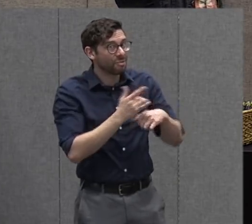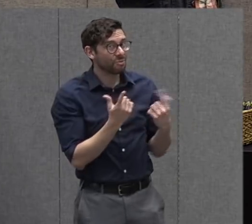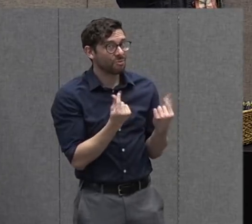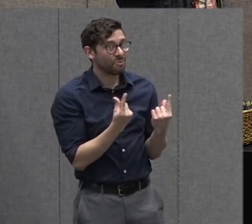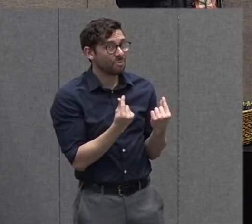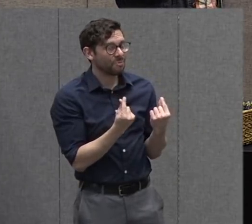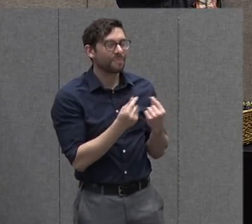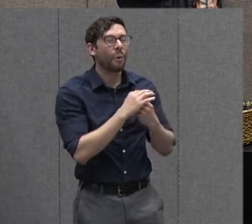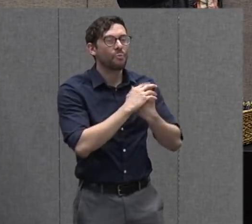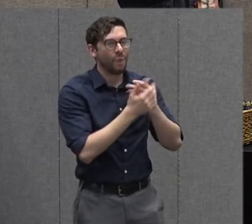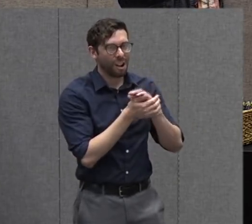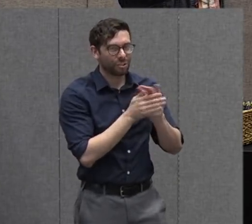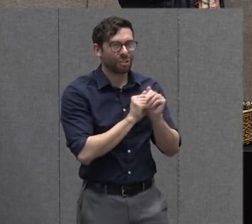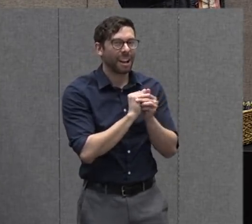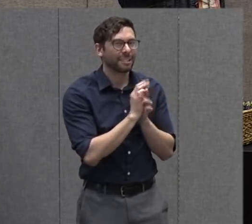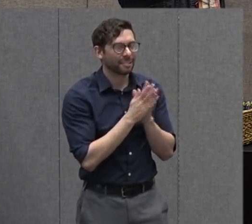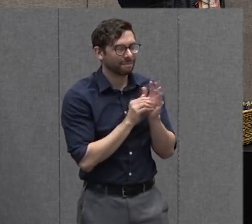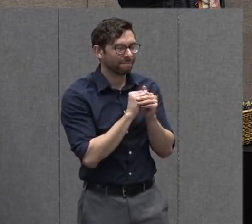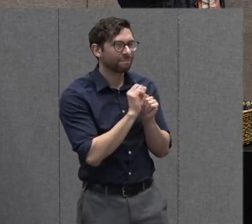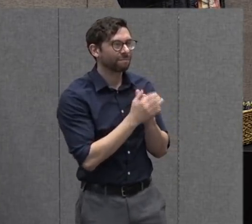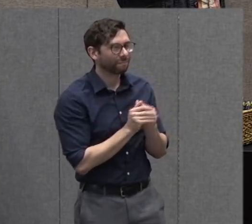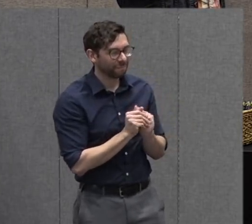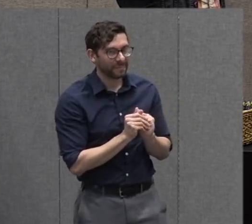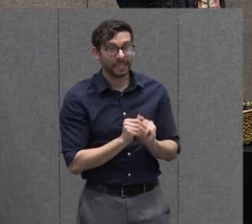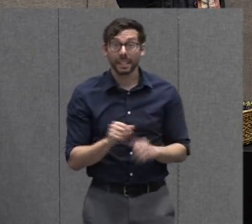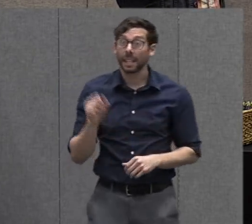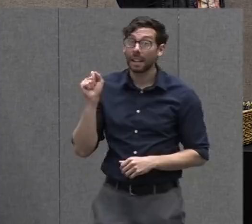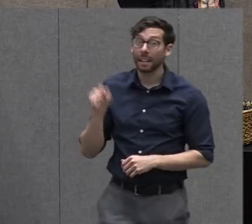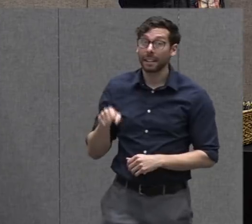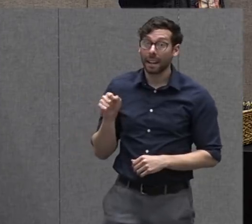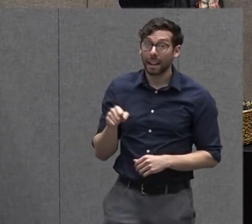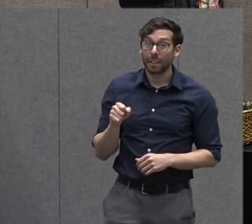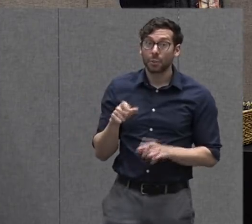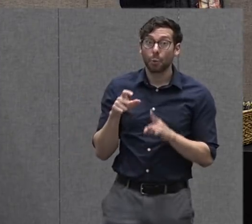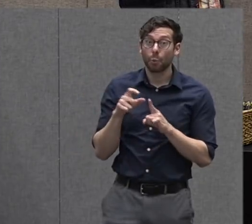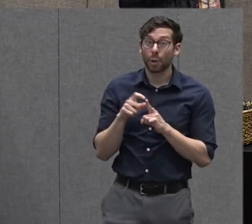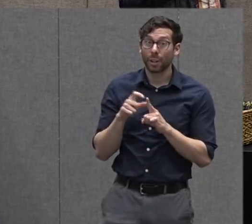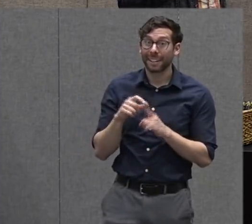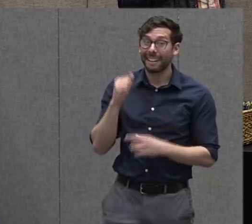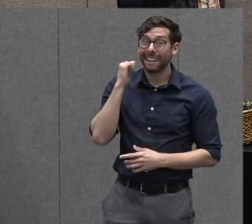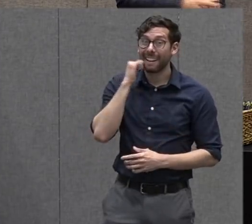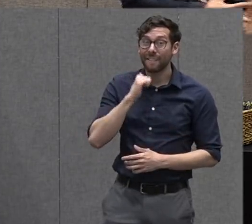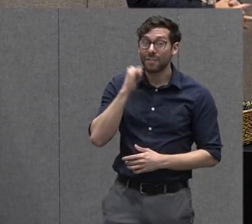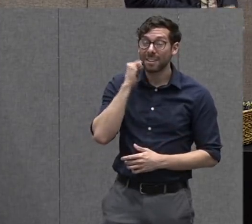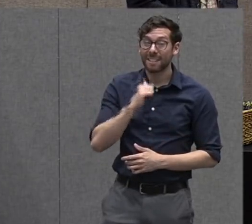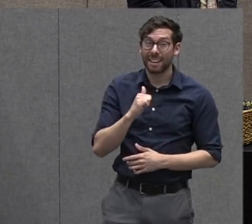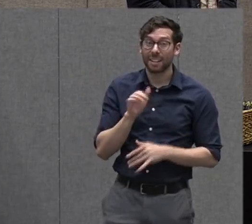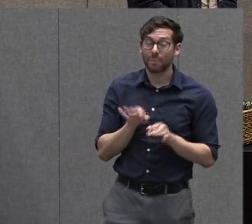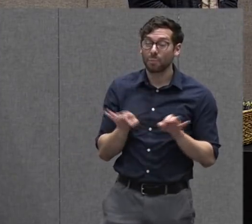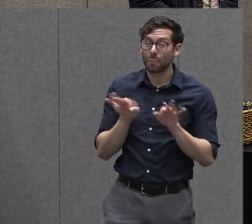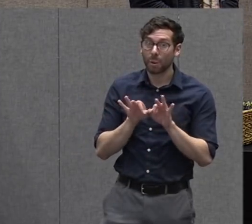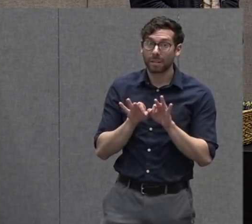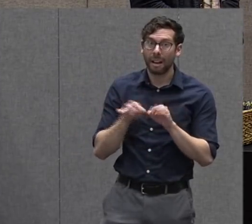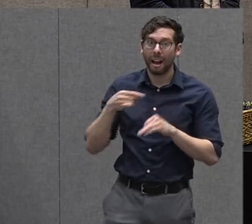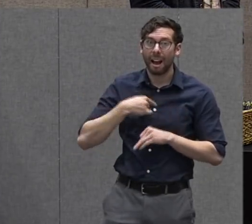[Miss Martindale] So, this is where my everyday came in. So, I wrote a line in my head, washing hands every day.